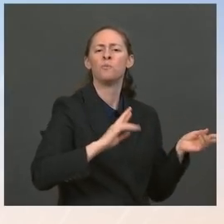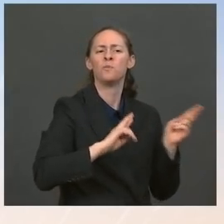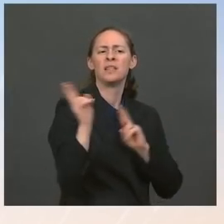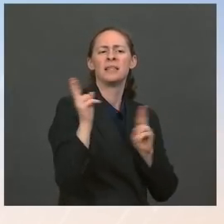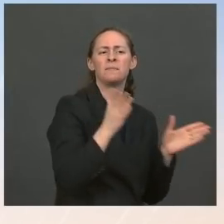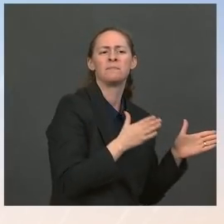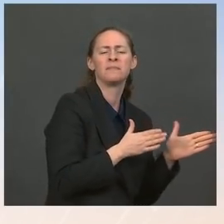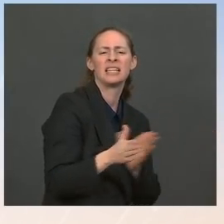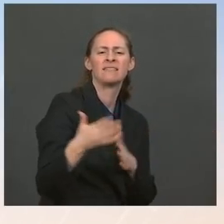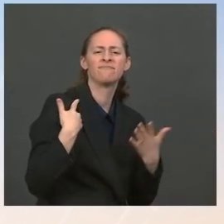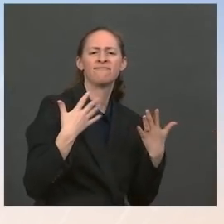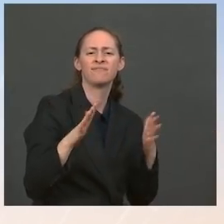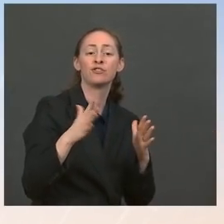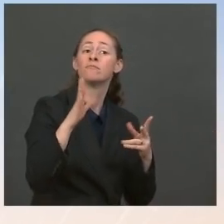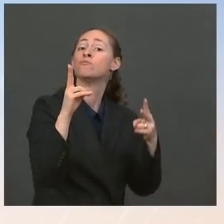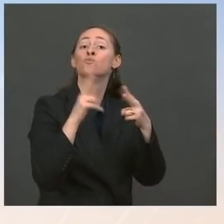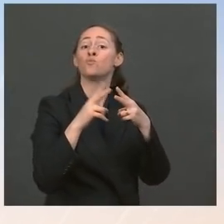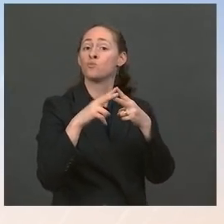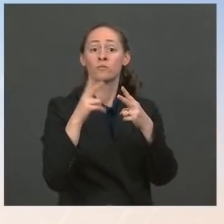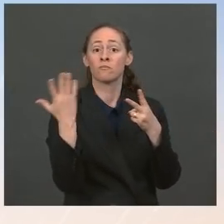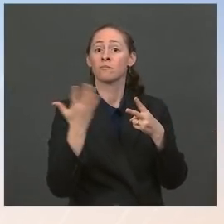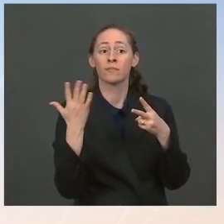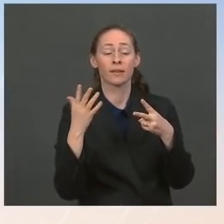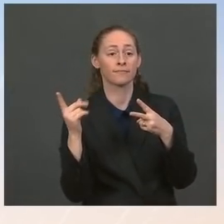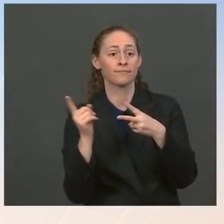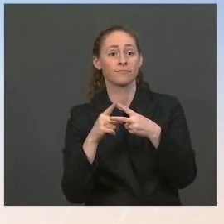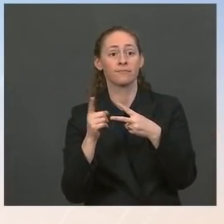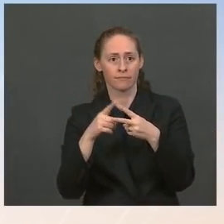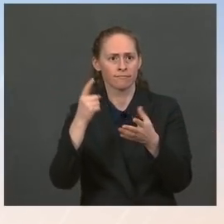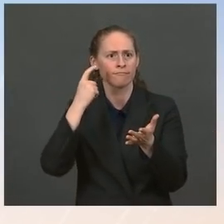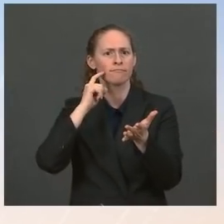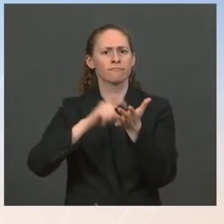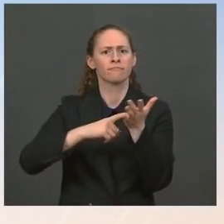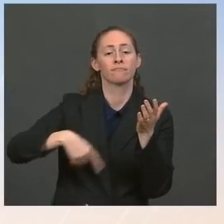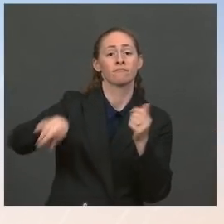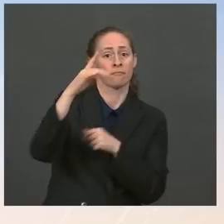Part of it is handling increased funding for programs we already have, like discretionary programs